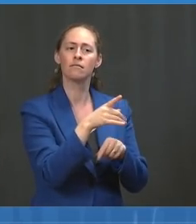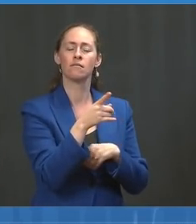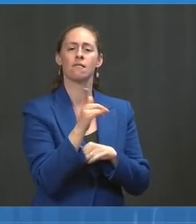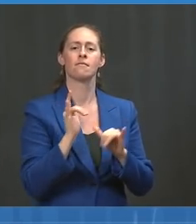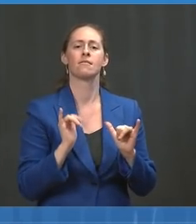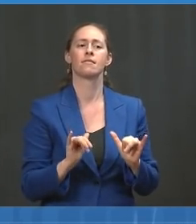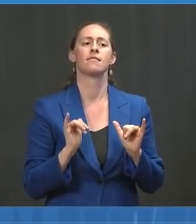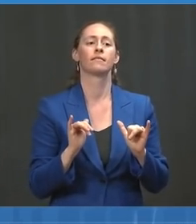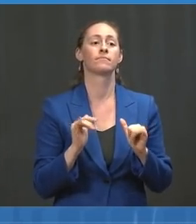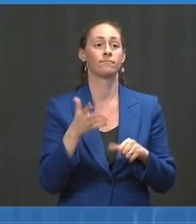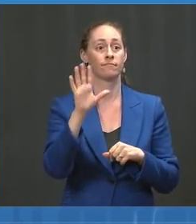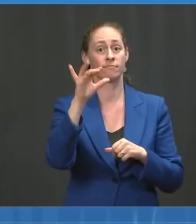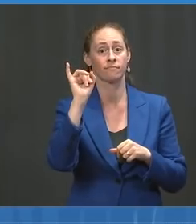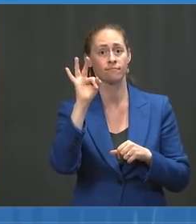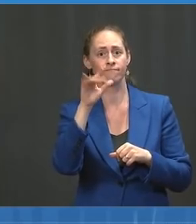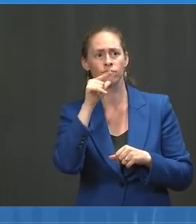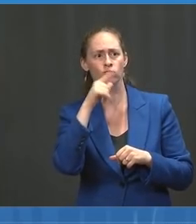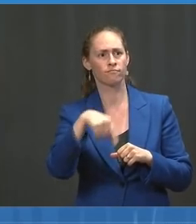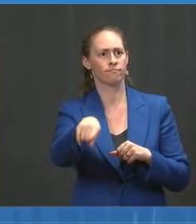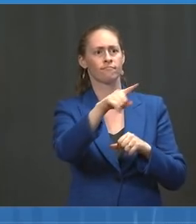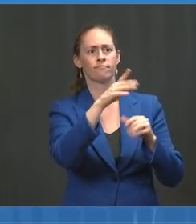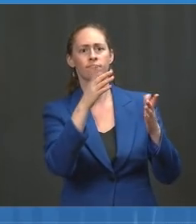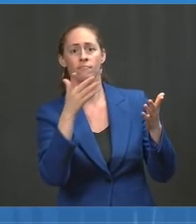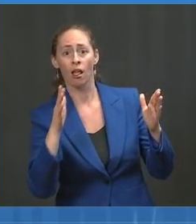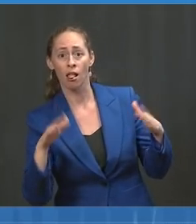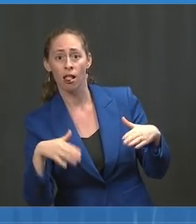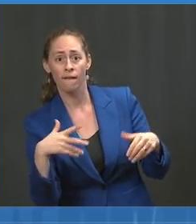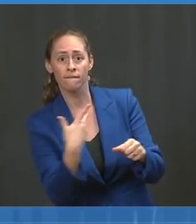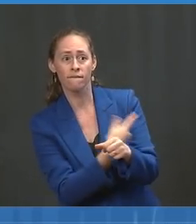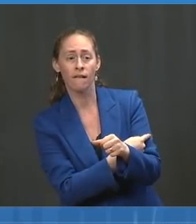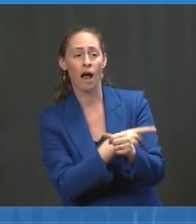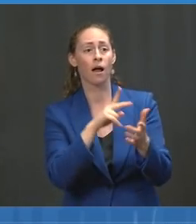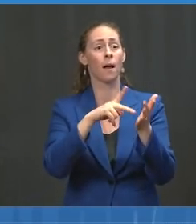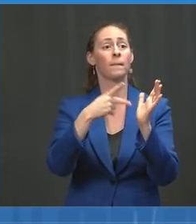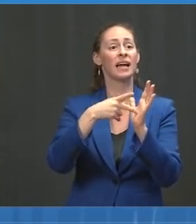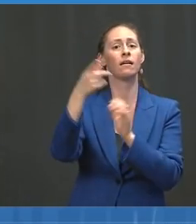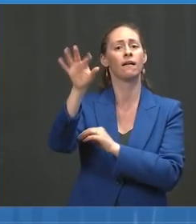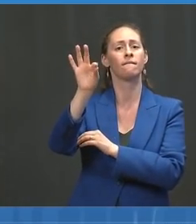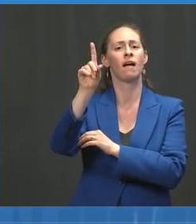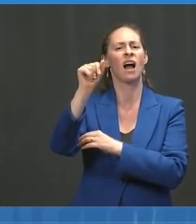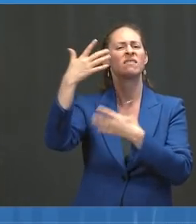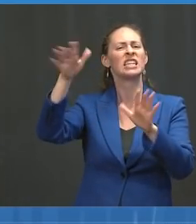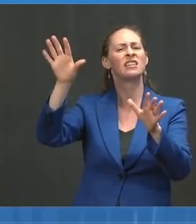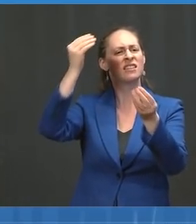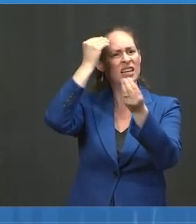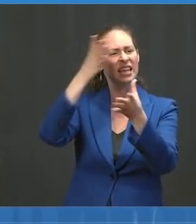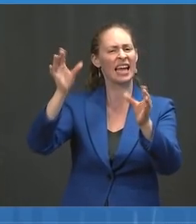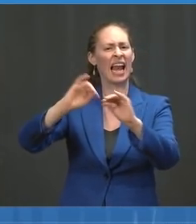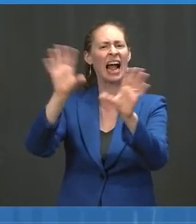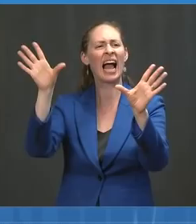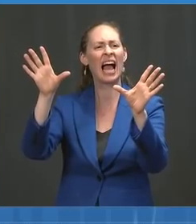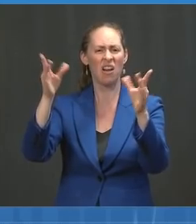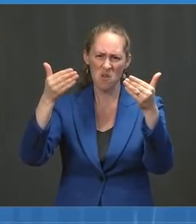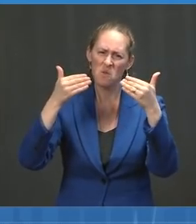one more reason to get vaccinated. Please do it. Please get vaccinated. Do it for your own health.